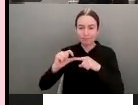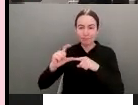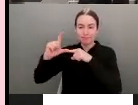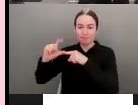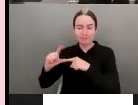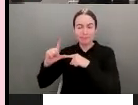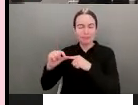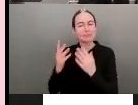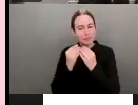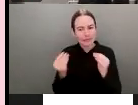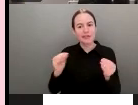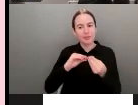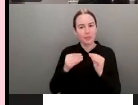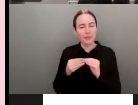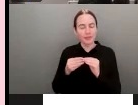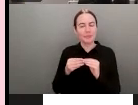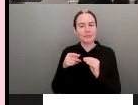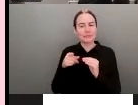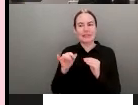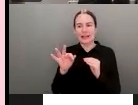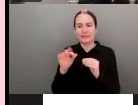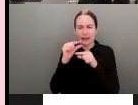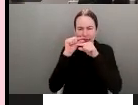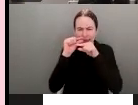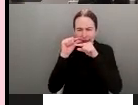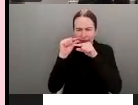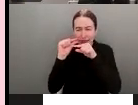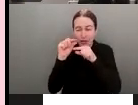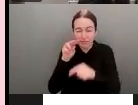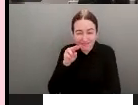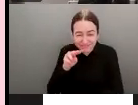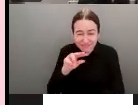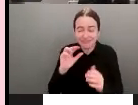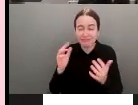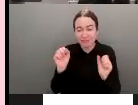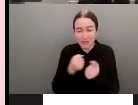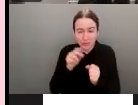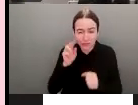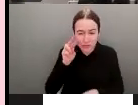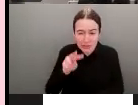from the app with that one. I have never seen any one app